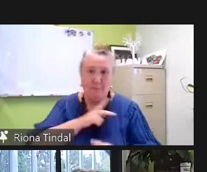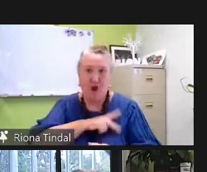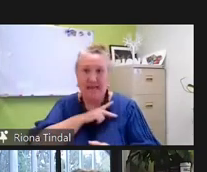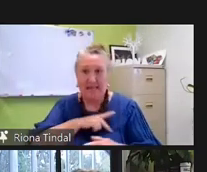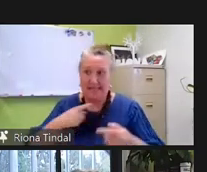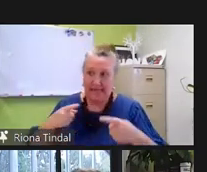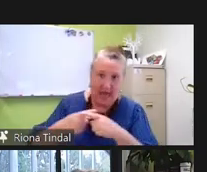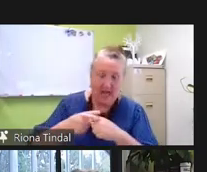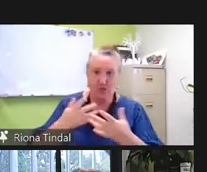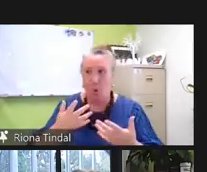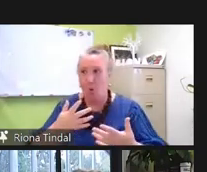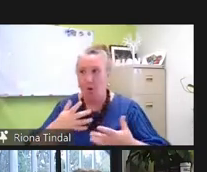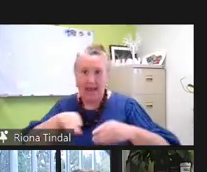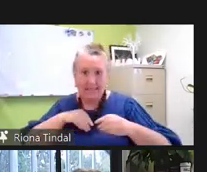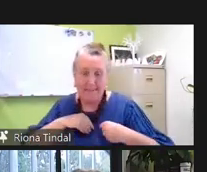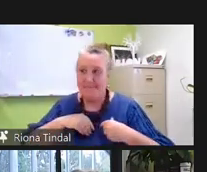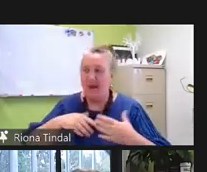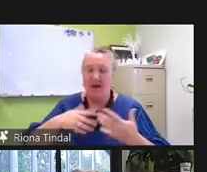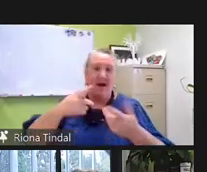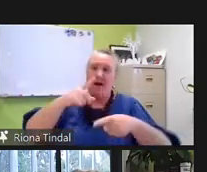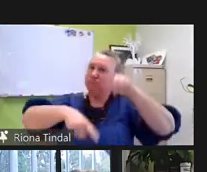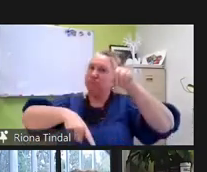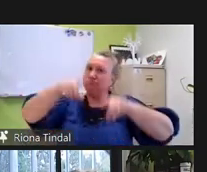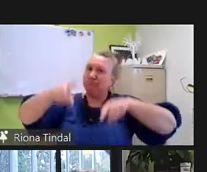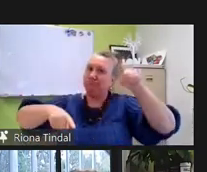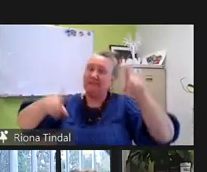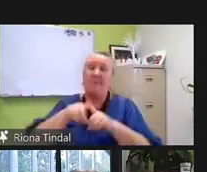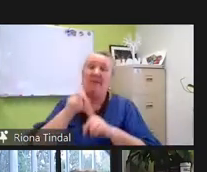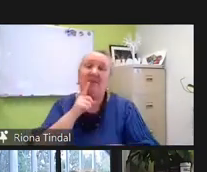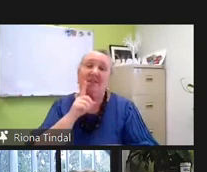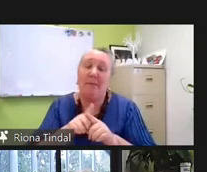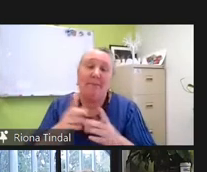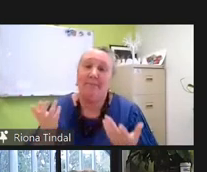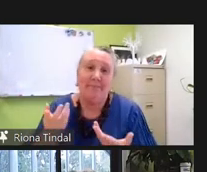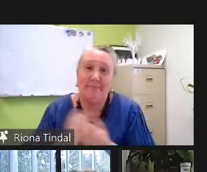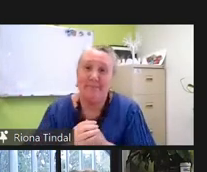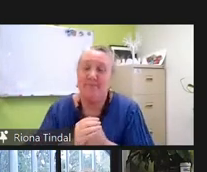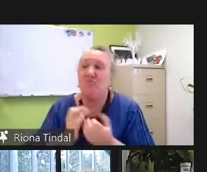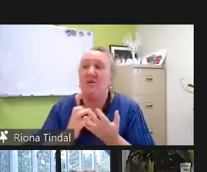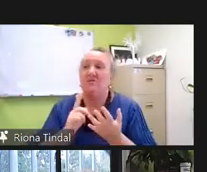Even in the broader sense, interpreters are somewhat scarce, so it really does depend.